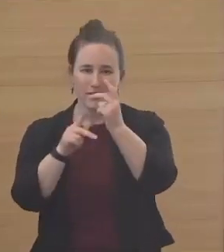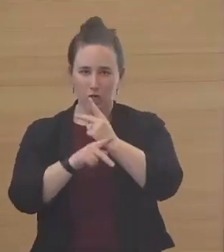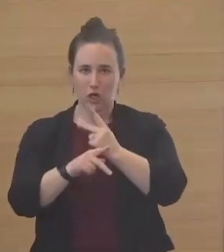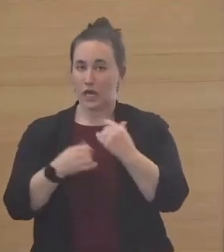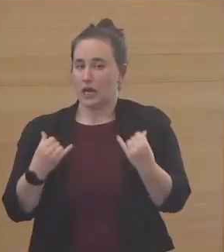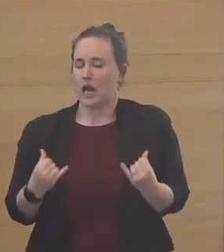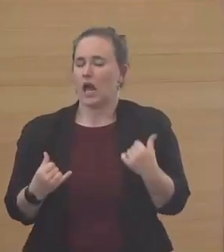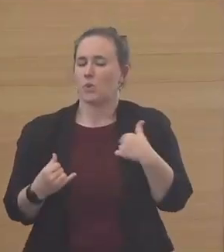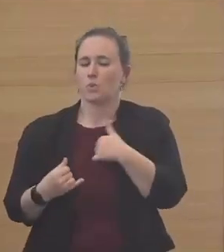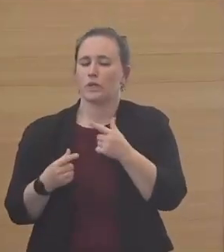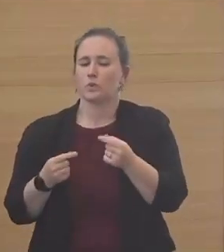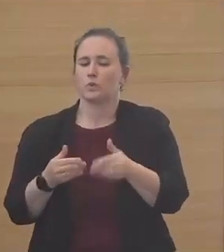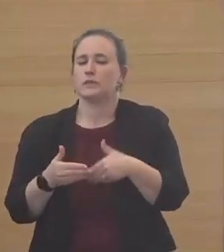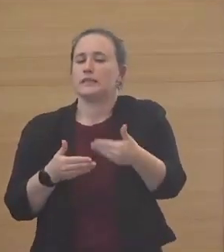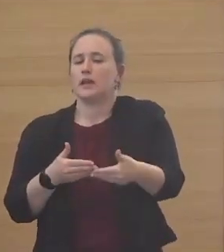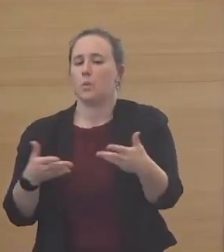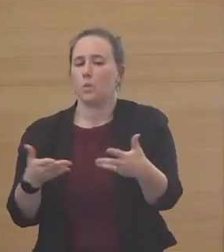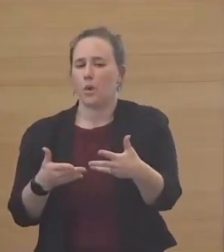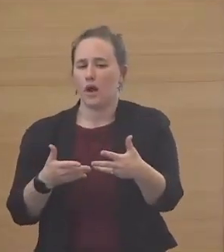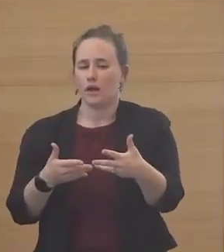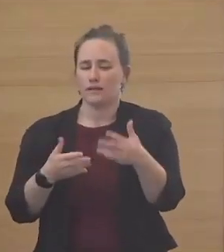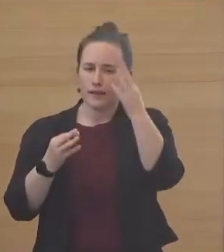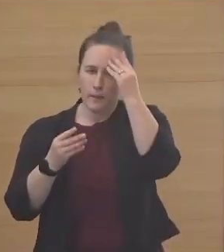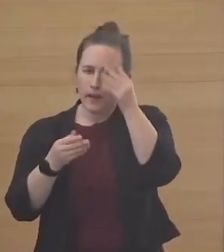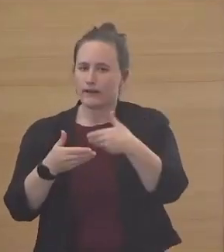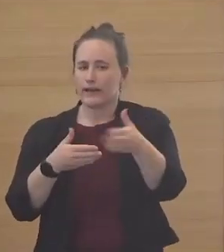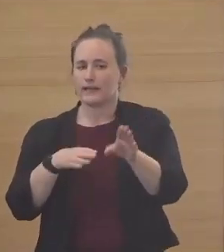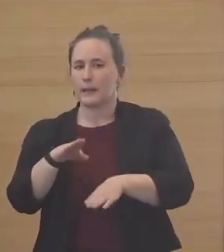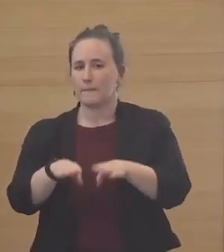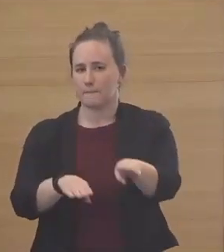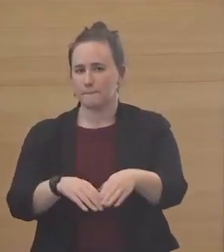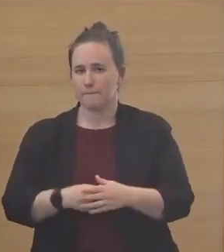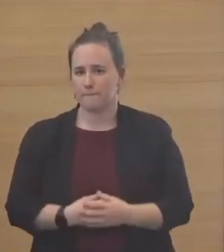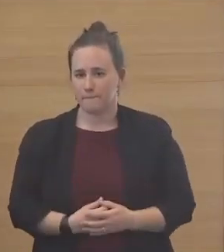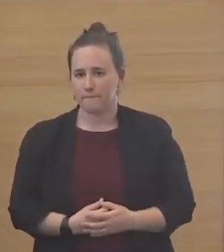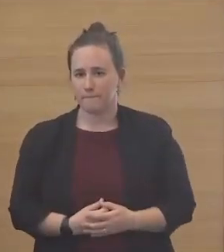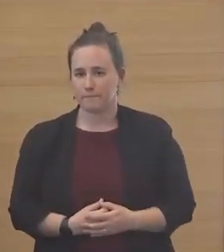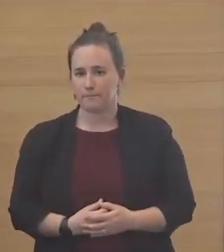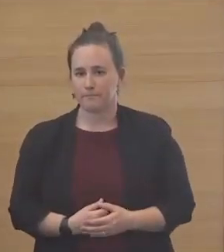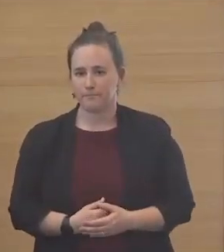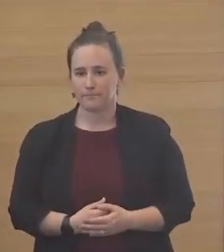from here and how do we want to approach those next steps. Thank you.